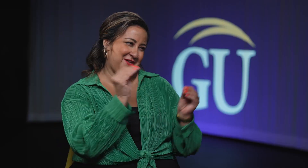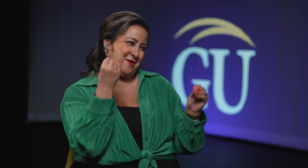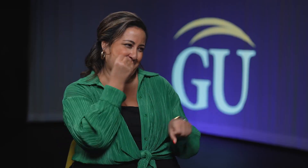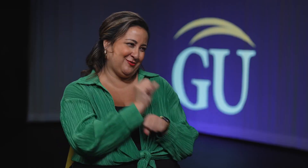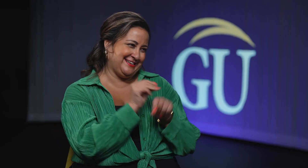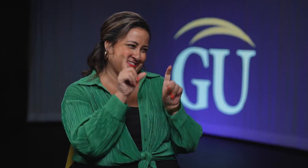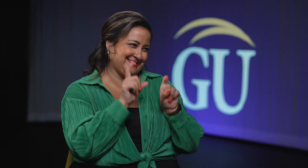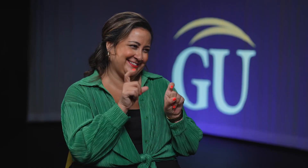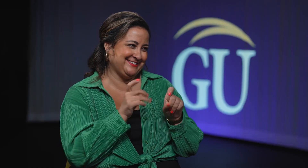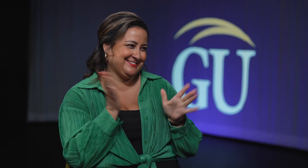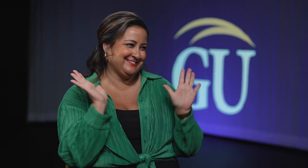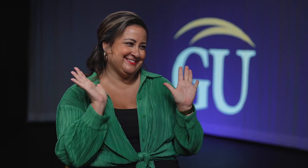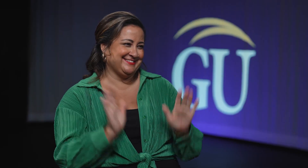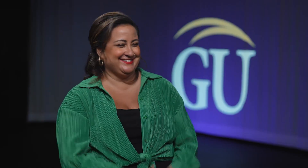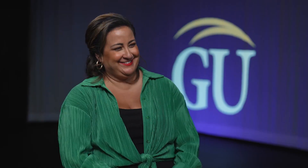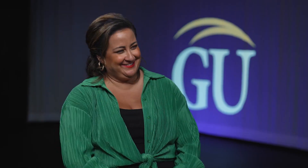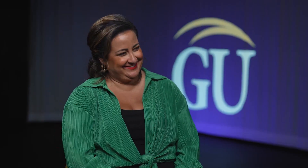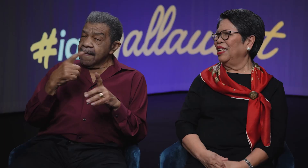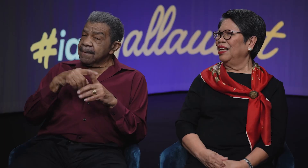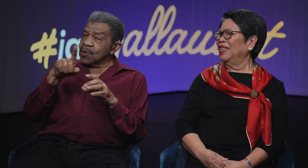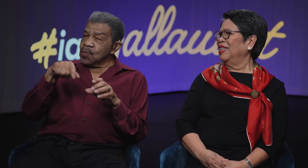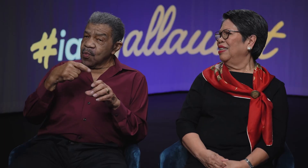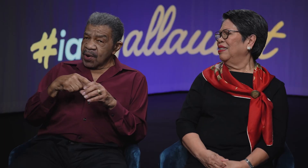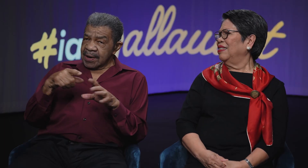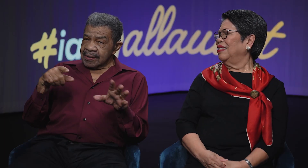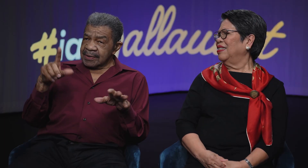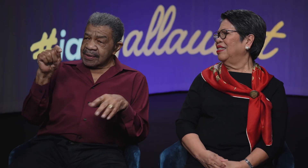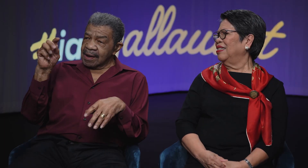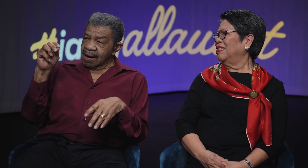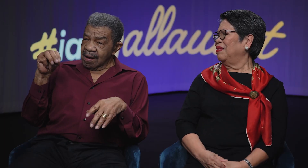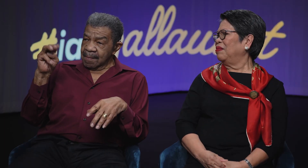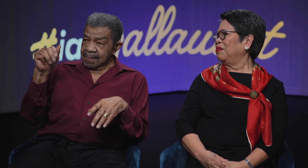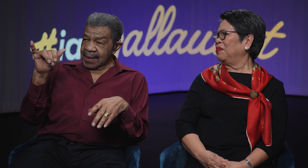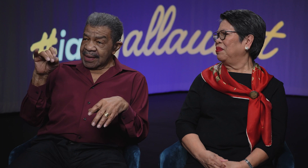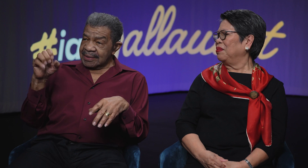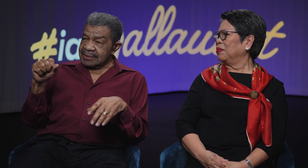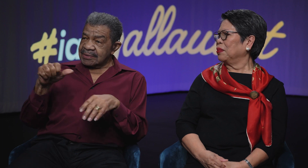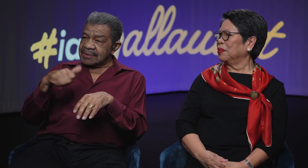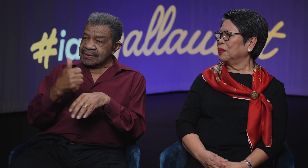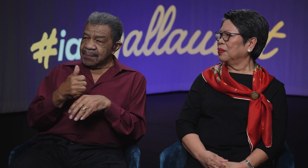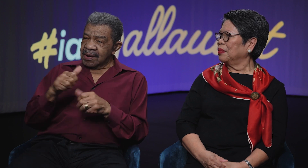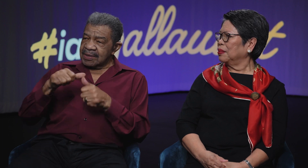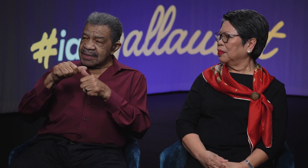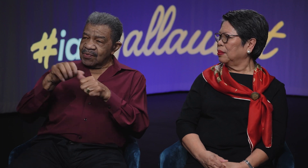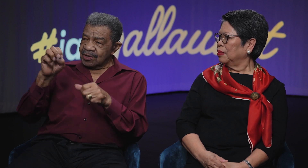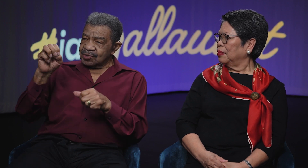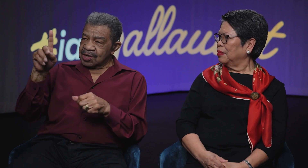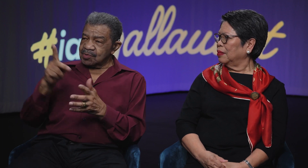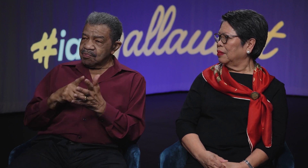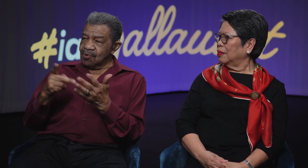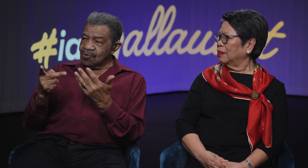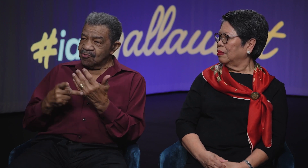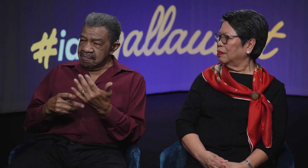No homework and tests! Right. But when Tom Mayes set up a continuing education program,